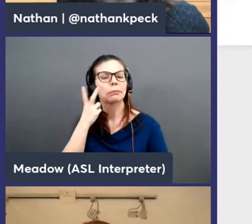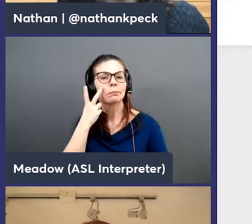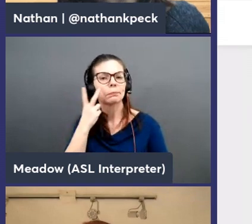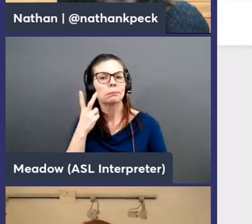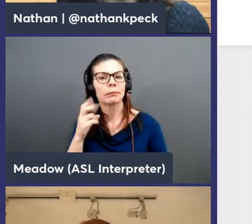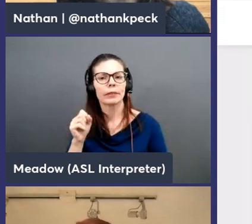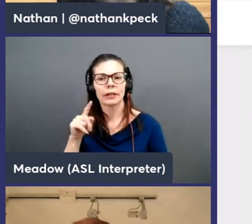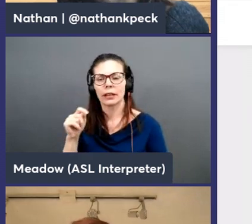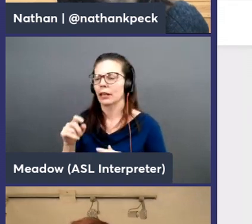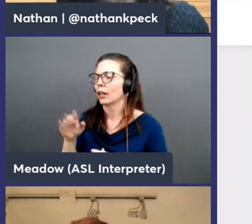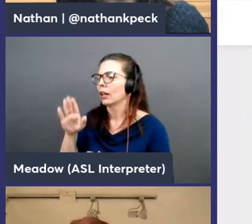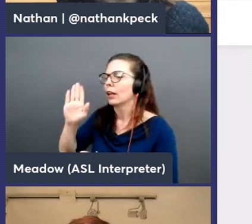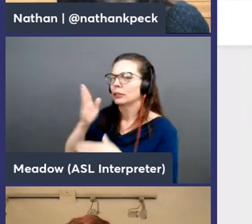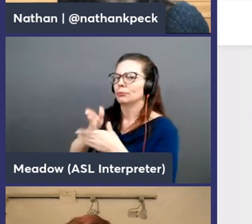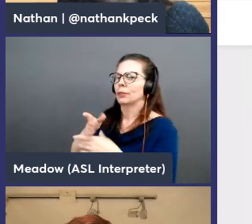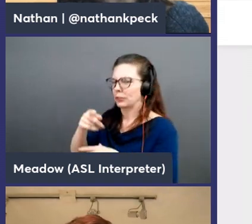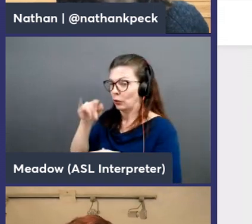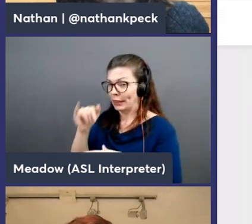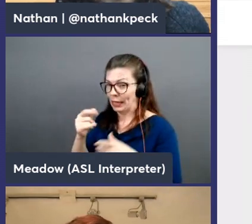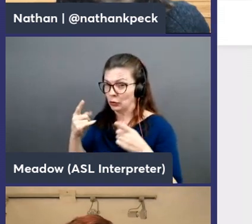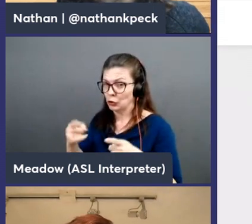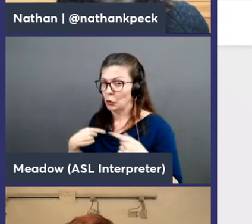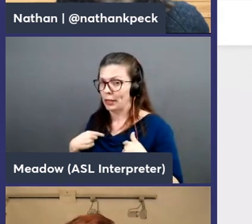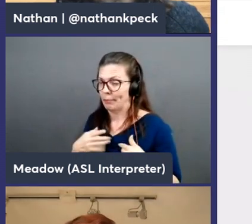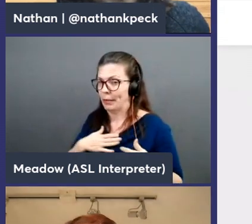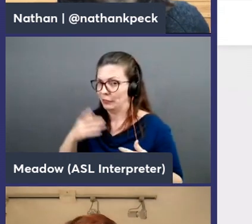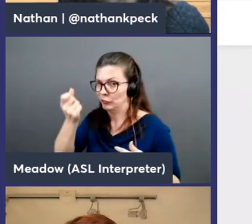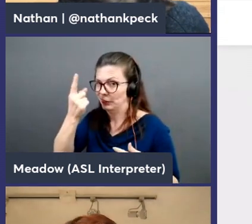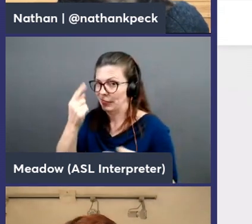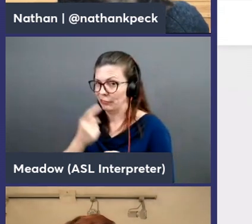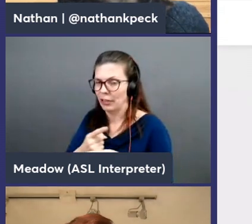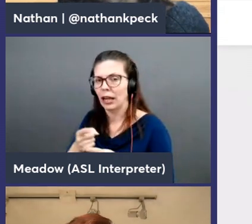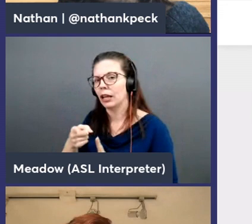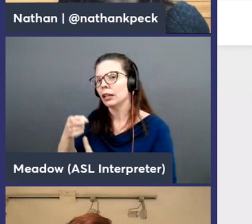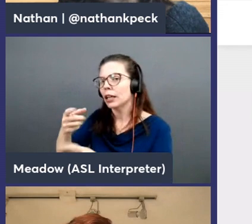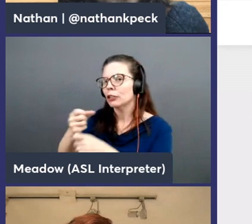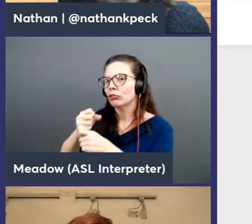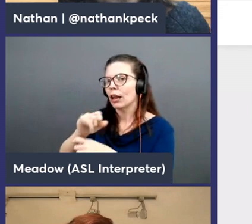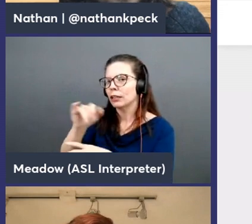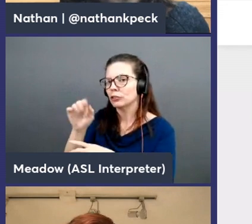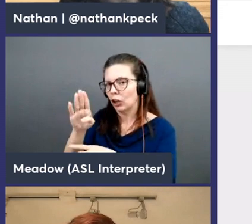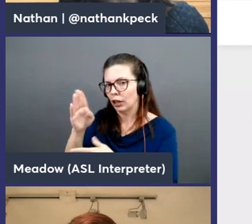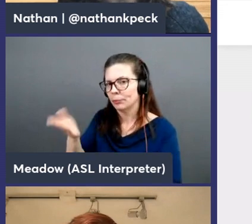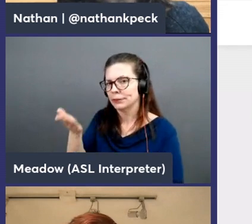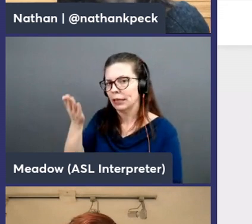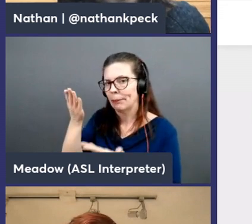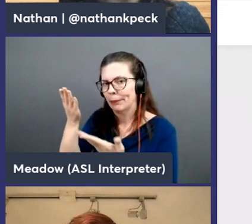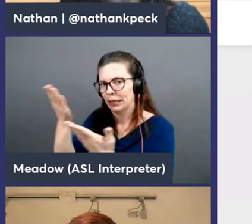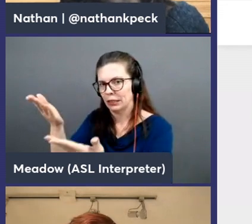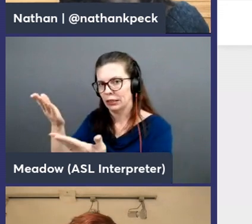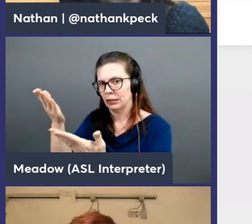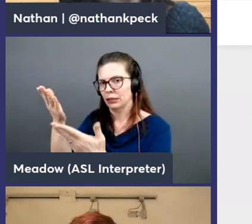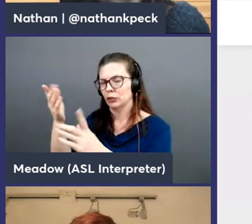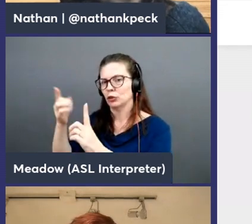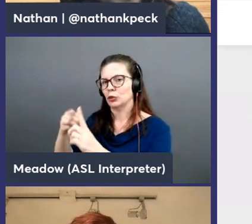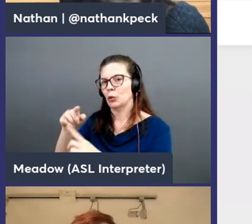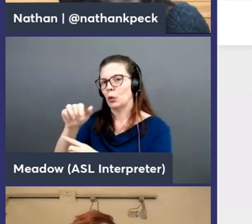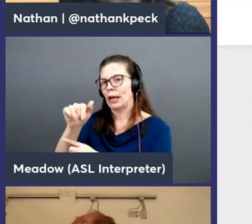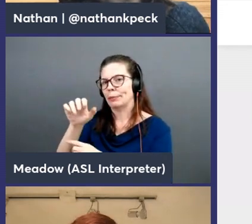So what this did, if I understand correctly, is it created a job and it submitted it to Amazon Braket now.